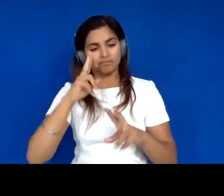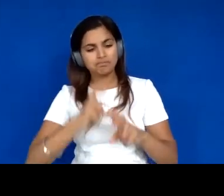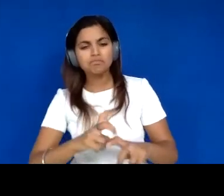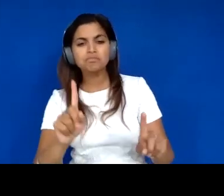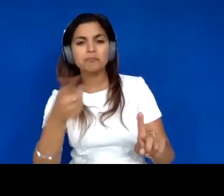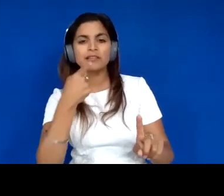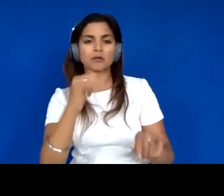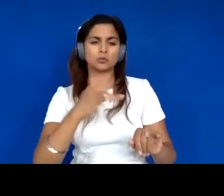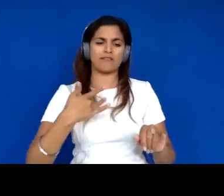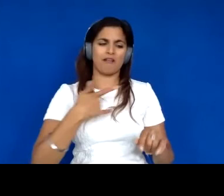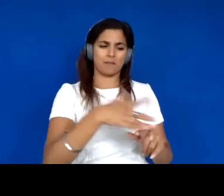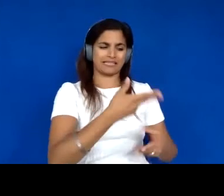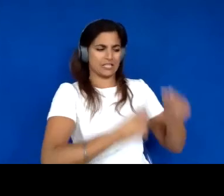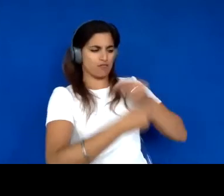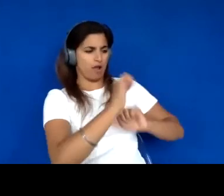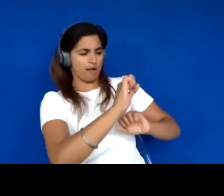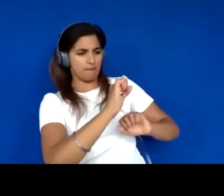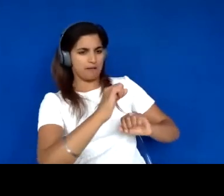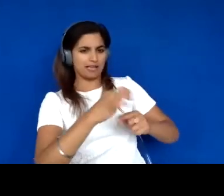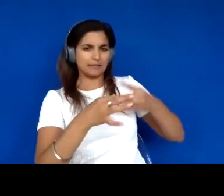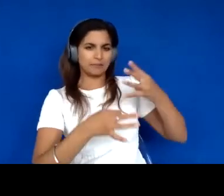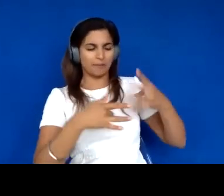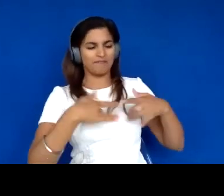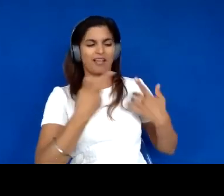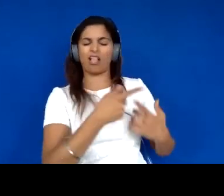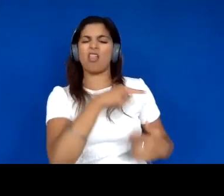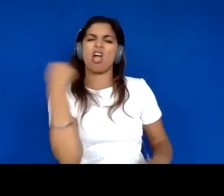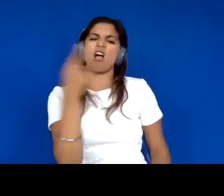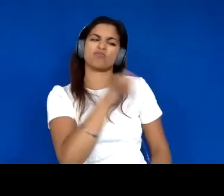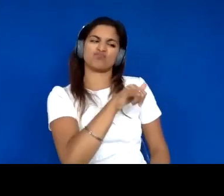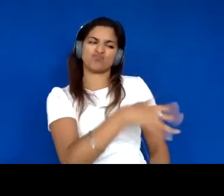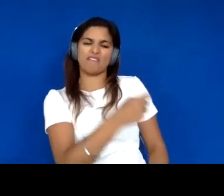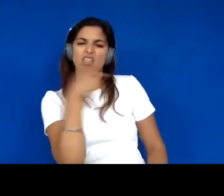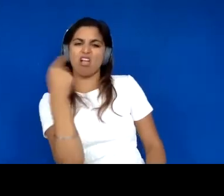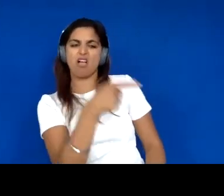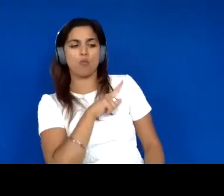lying to get access to compensation funds casting poor marginalized disabled